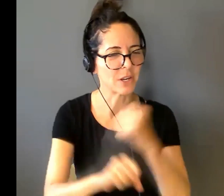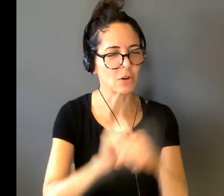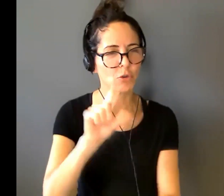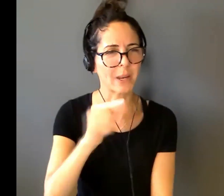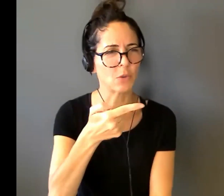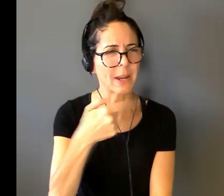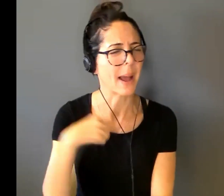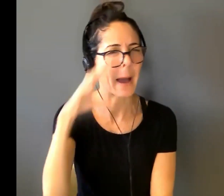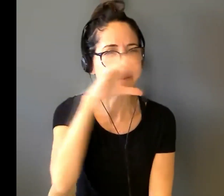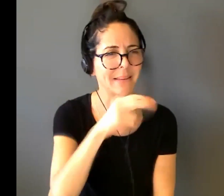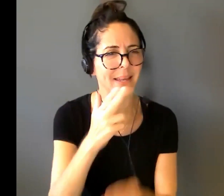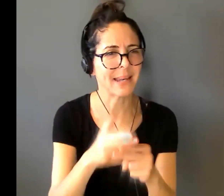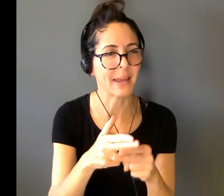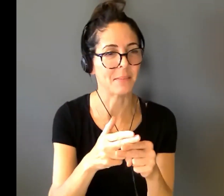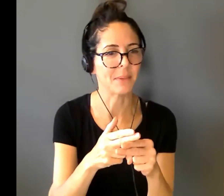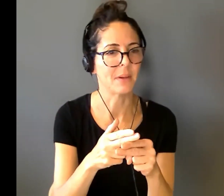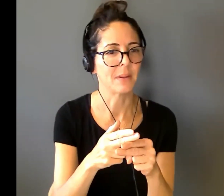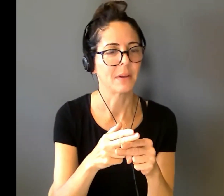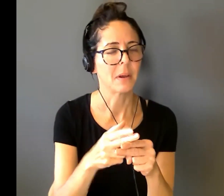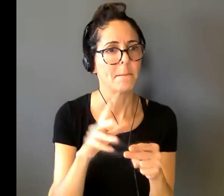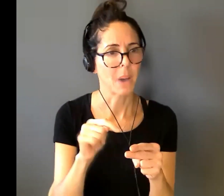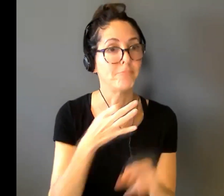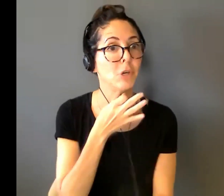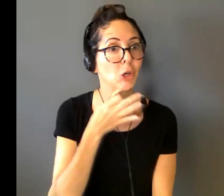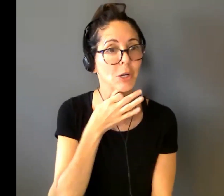catch the full name, but I would love to do more research on that. So, if you wouldn't mind giving